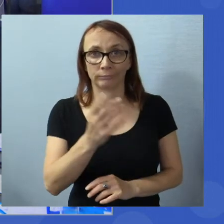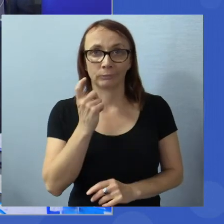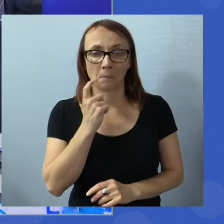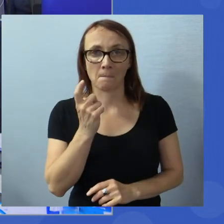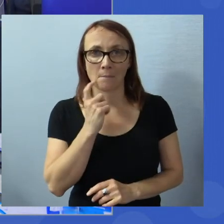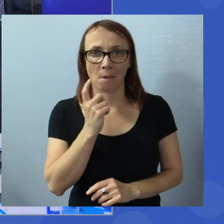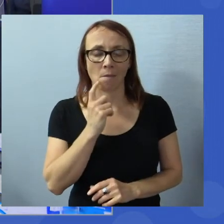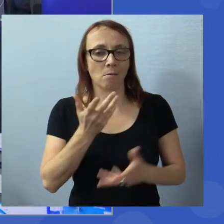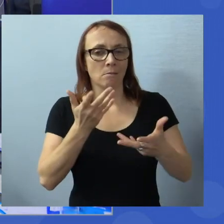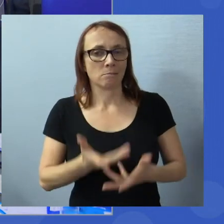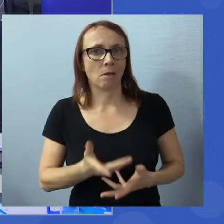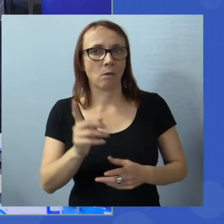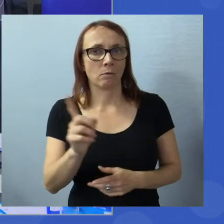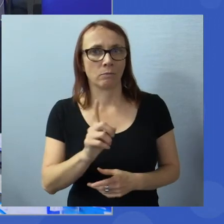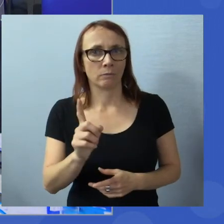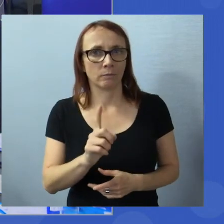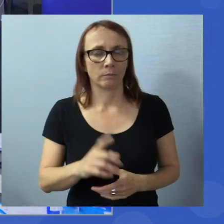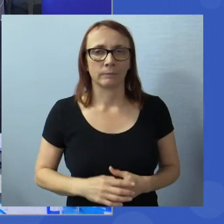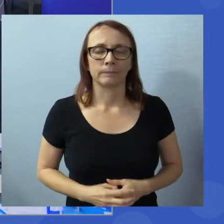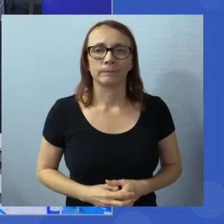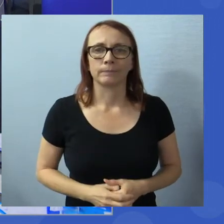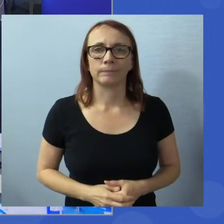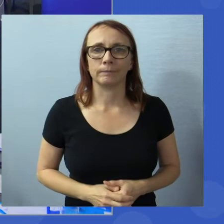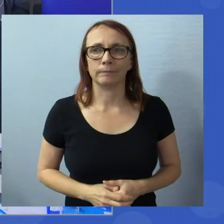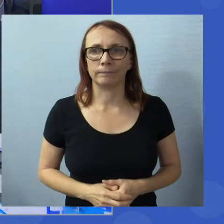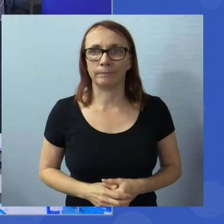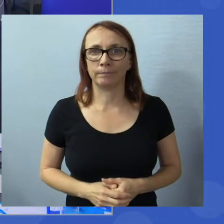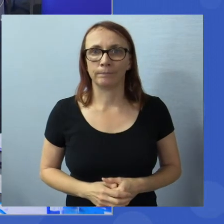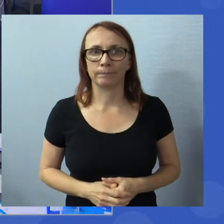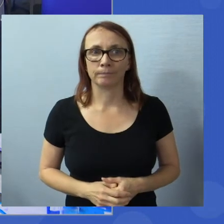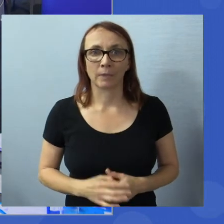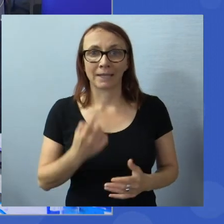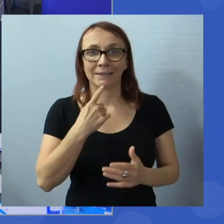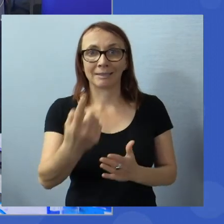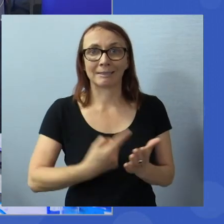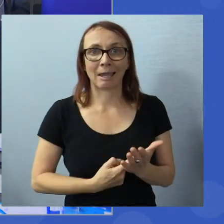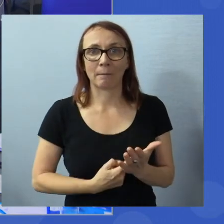going to do now is look at each of the statements and turn and just have a look